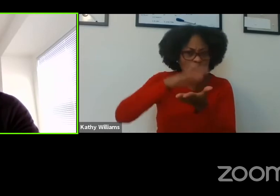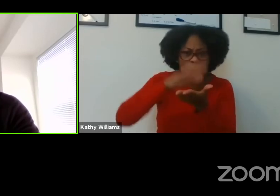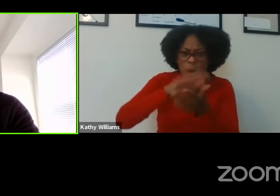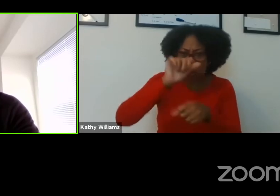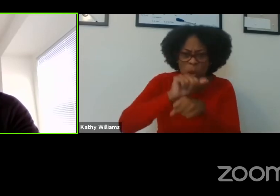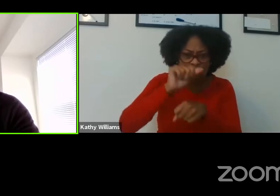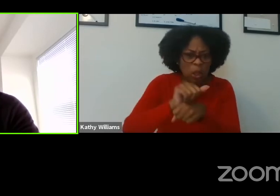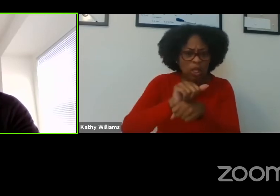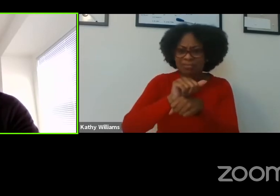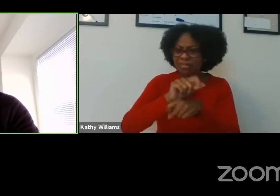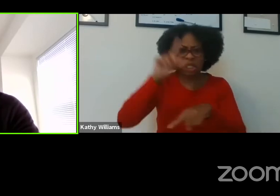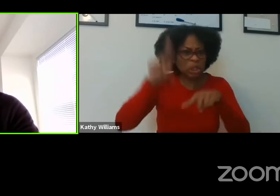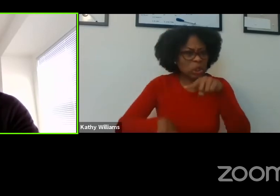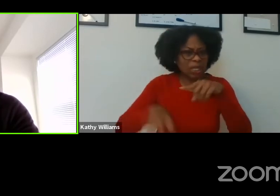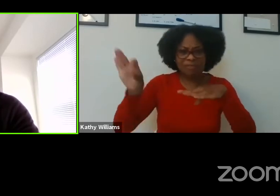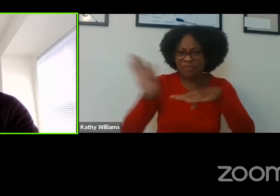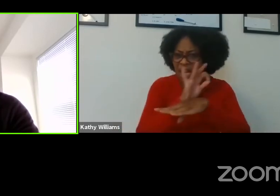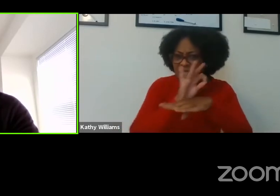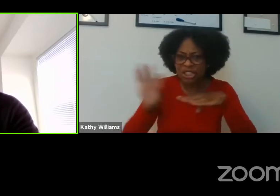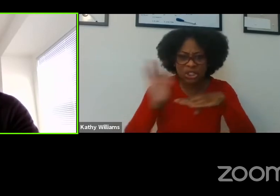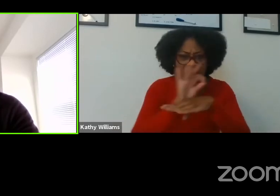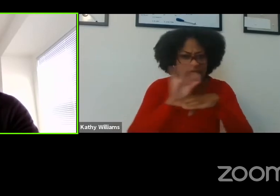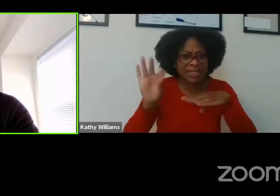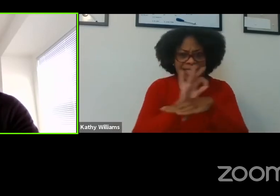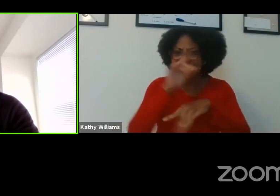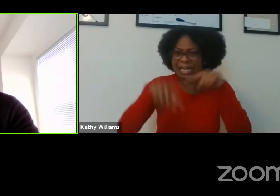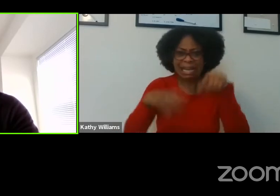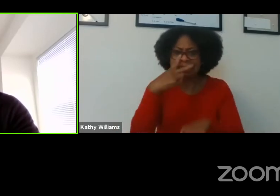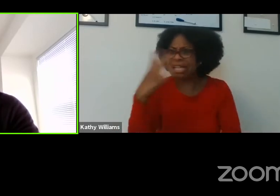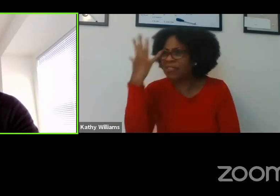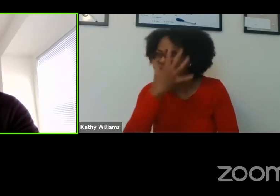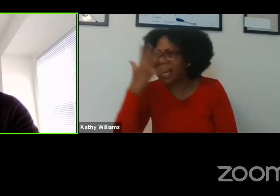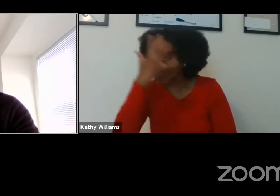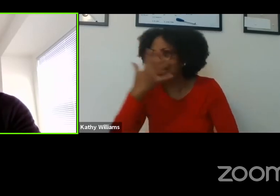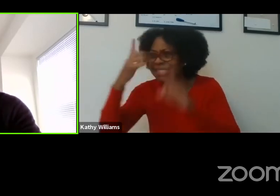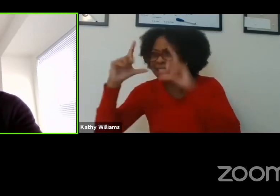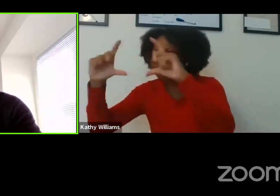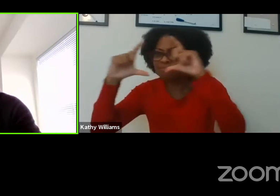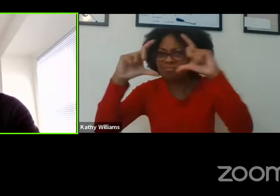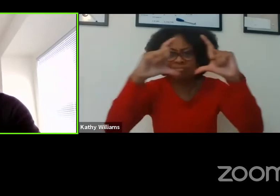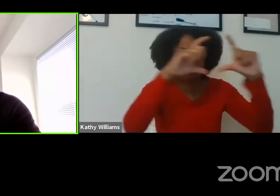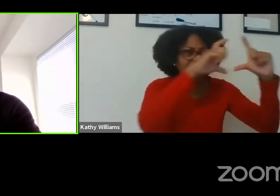I couldn't see faces anymore. I couldn't see letters. I couldn't see that little hand, the